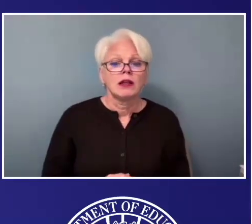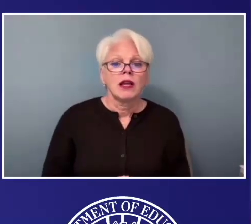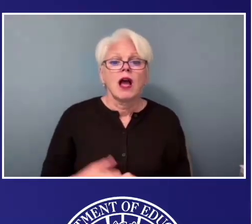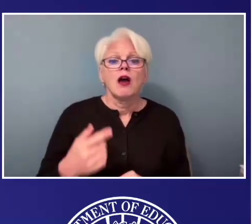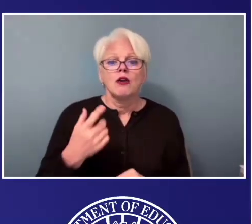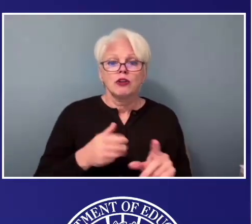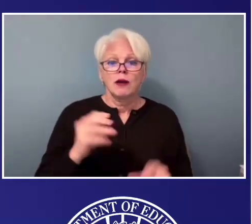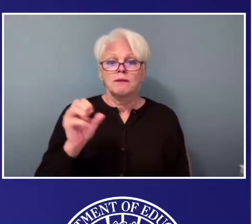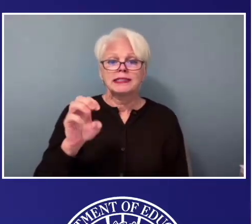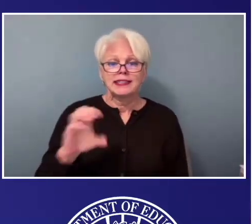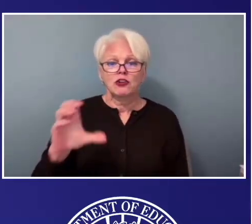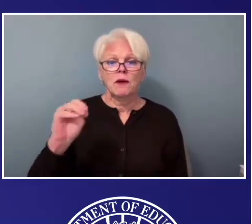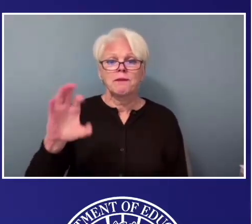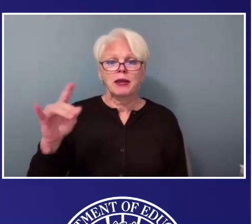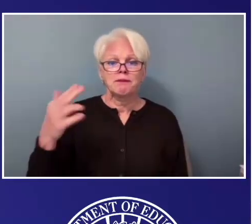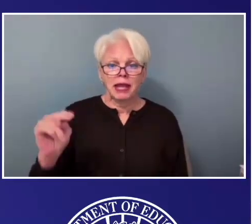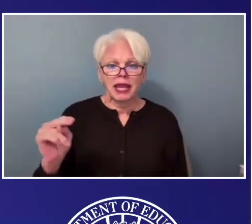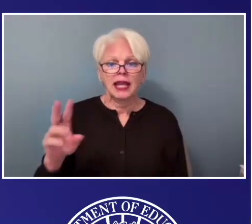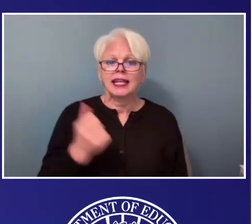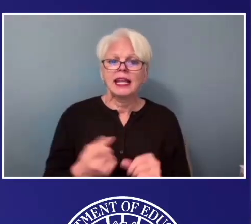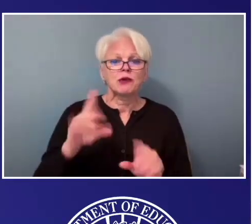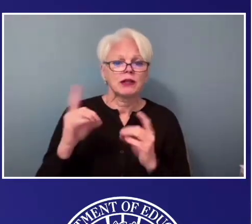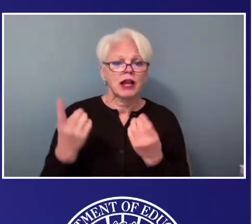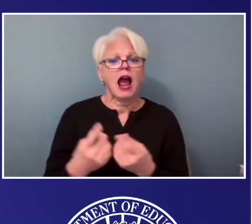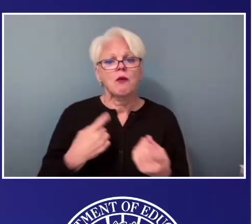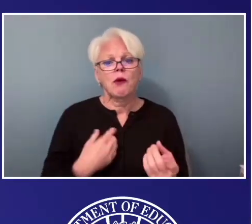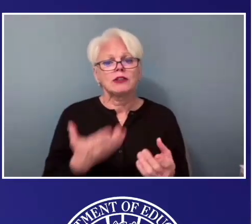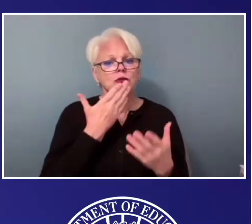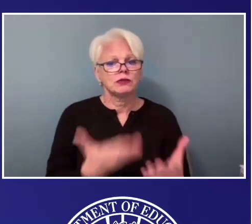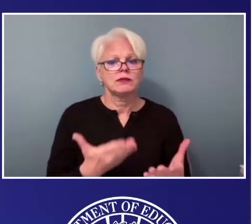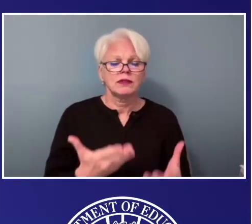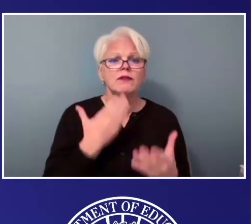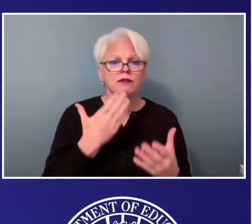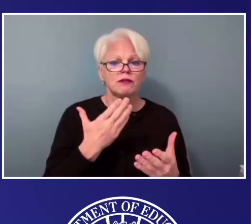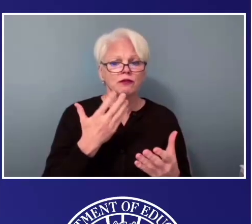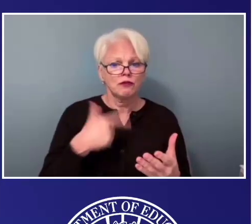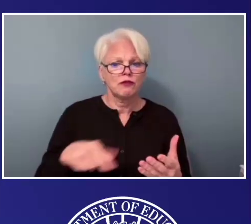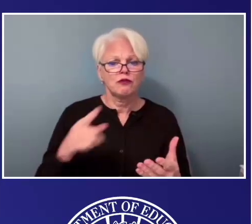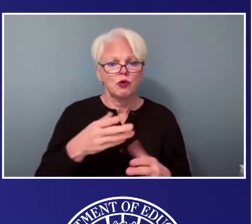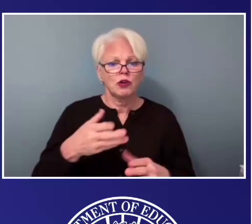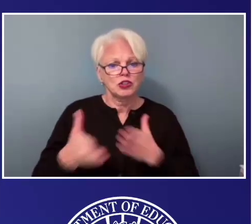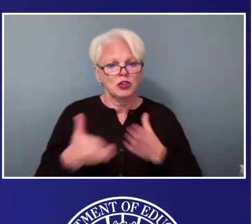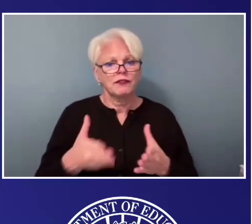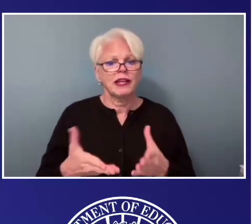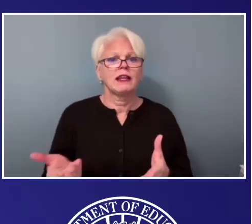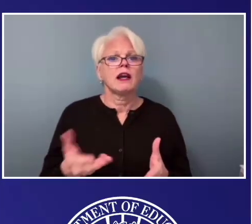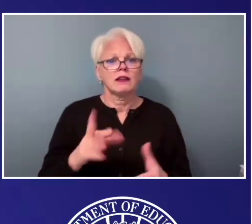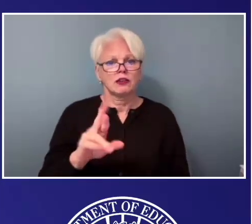each of you for serving on the Reimagining and Improving Student Education or RISE Committee. We deeply appreciate the